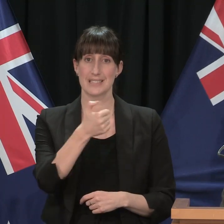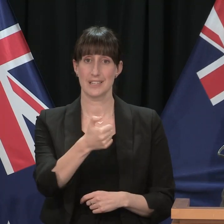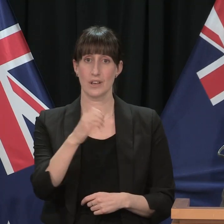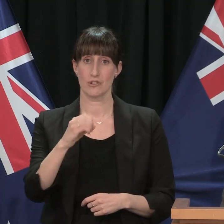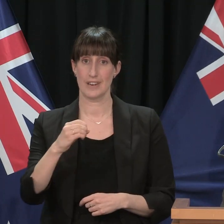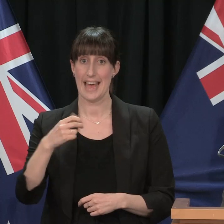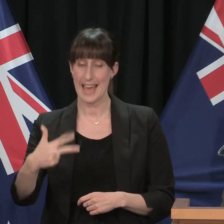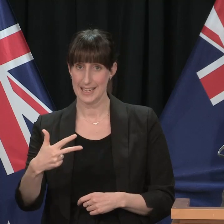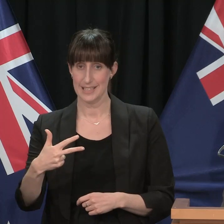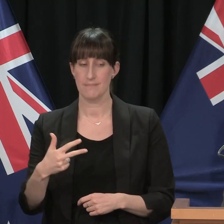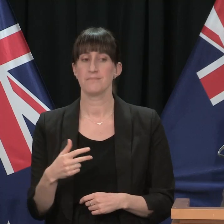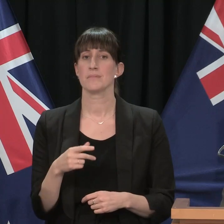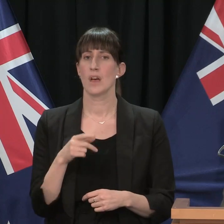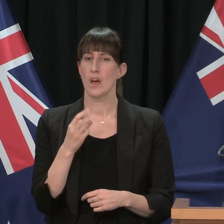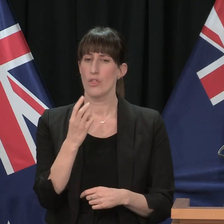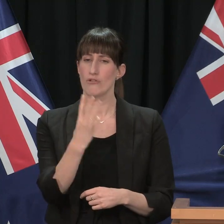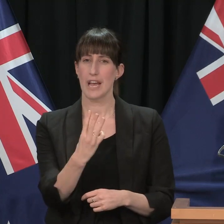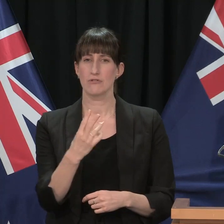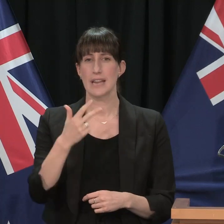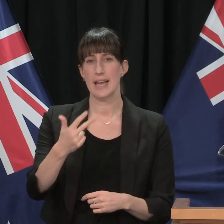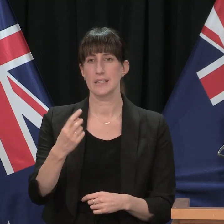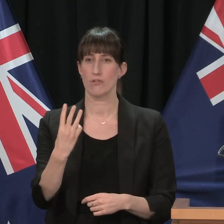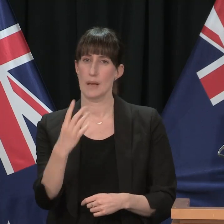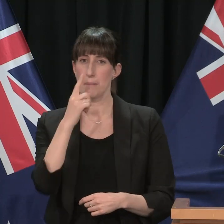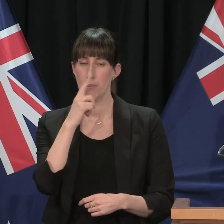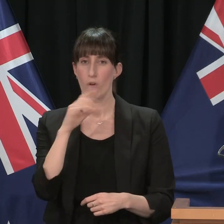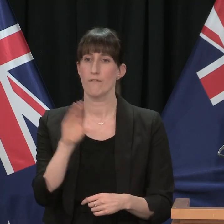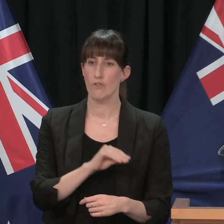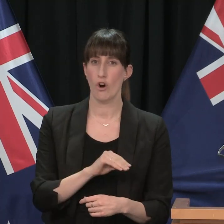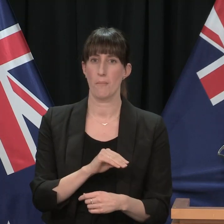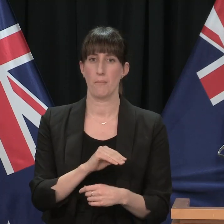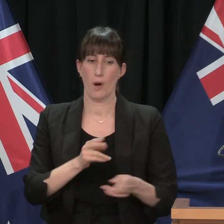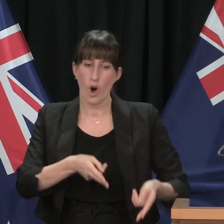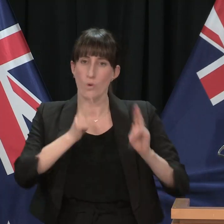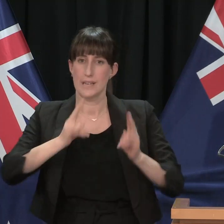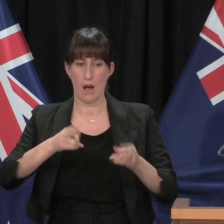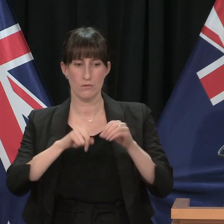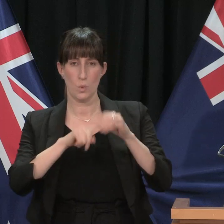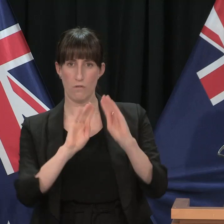Yesterday our labs processed